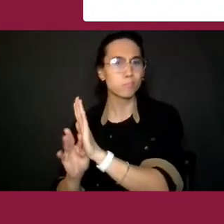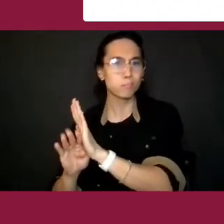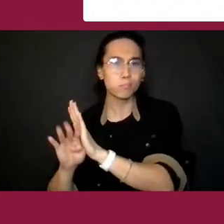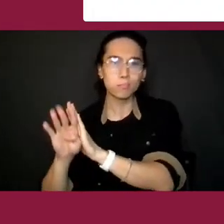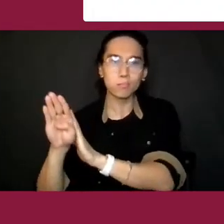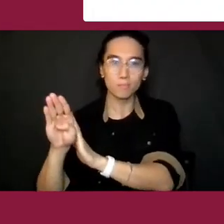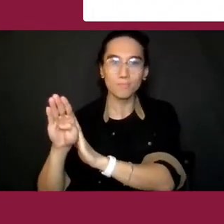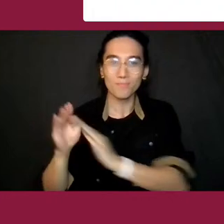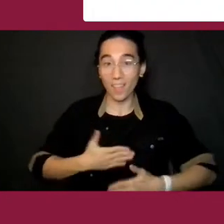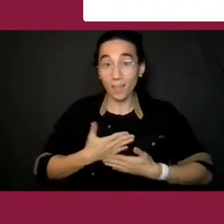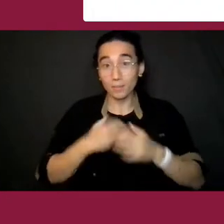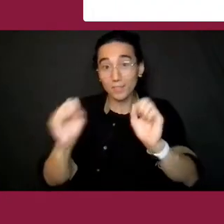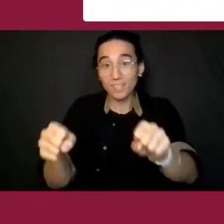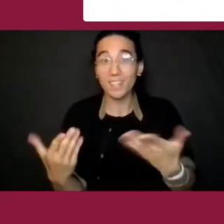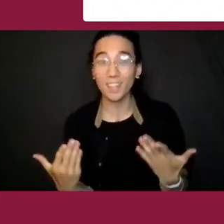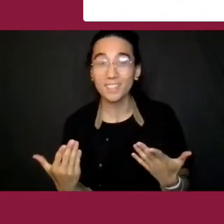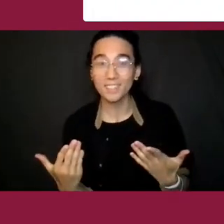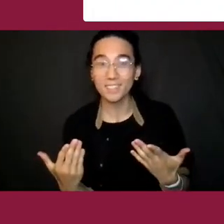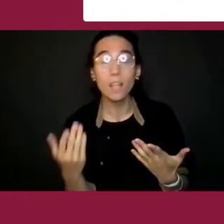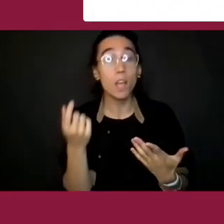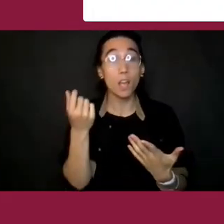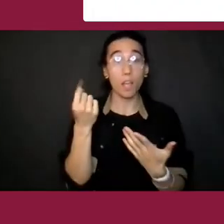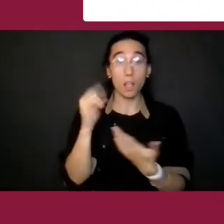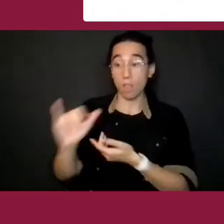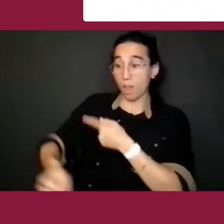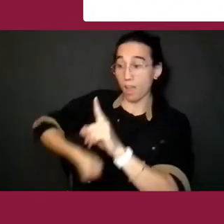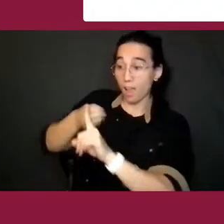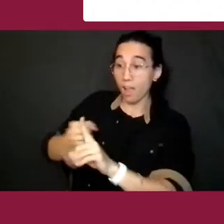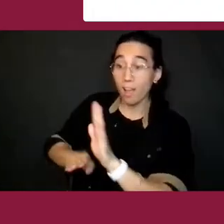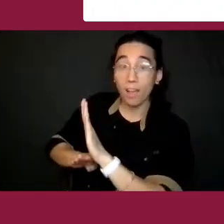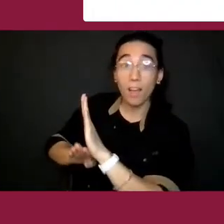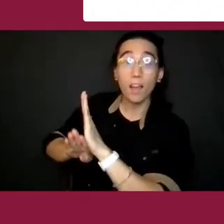However, the initial excitement will fade as the new